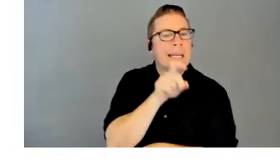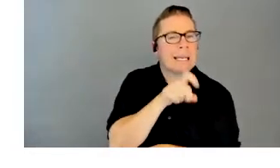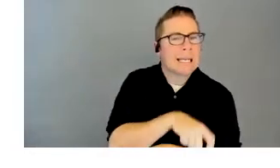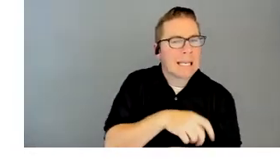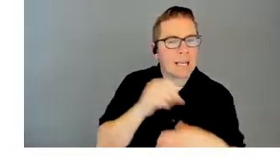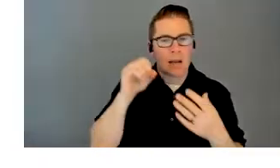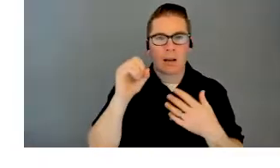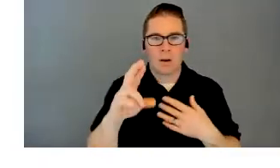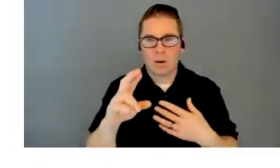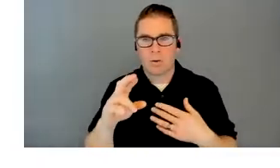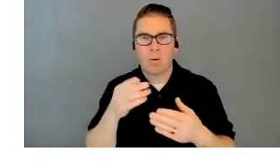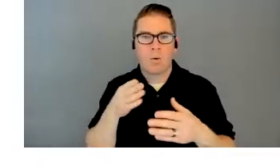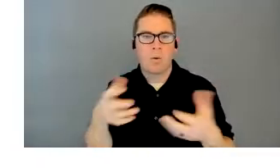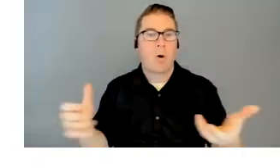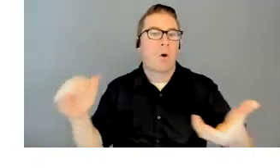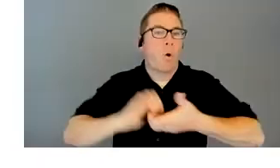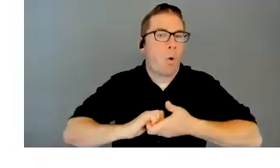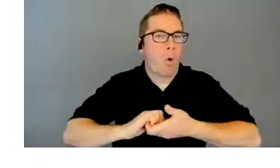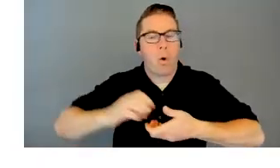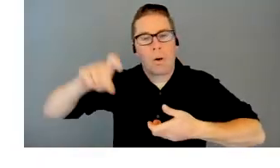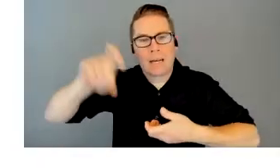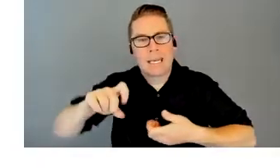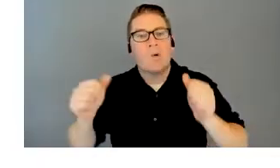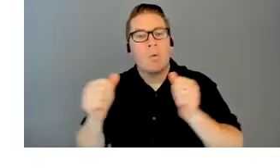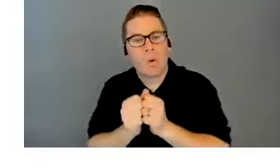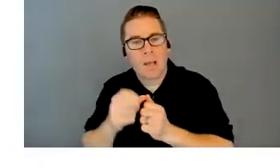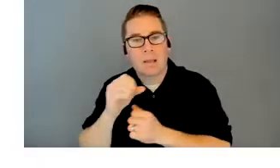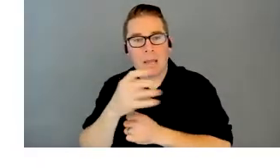that are associated with your syllabus. Those are the required ones.